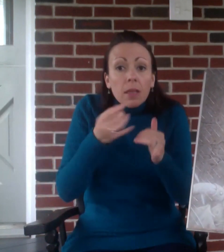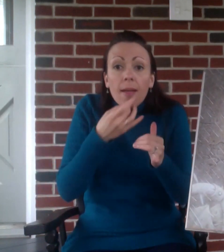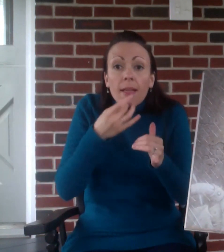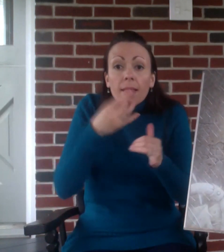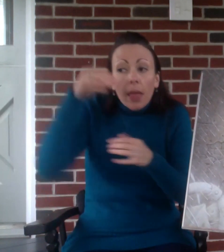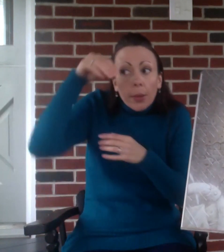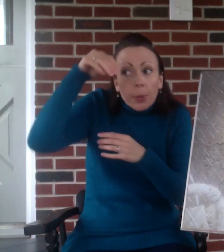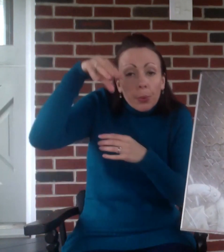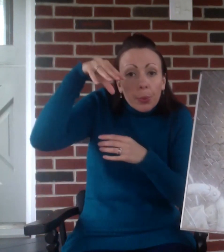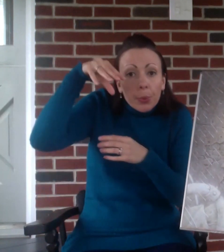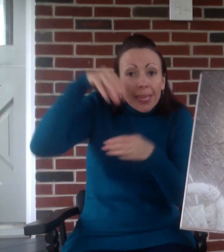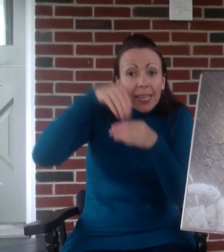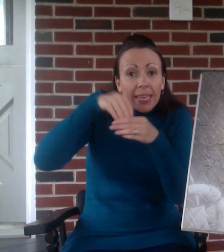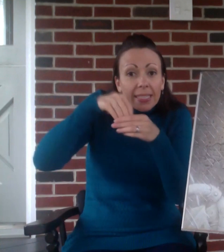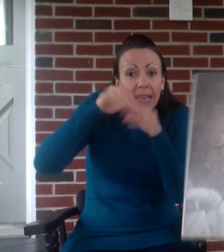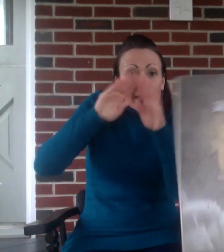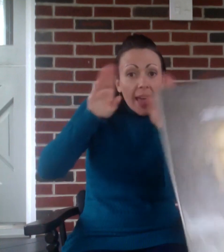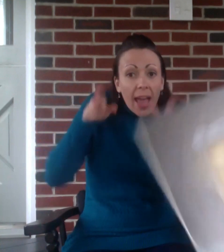He's just surrounded by all that garbage.